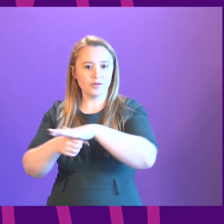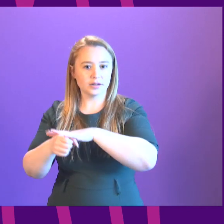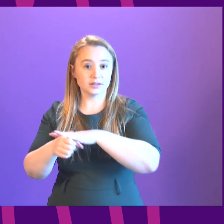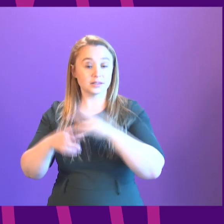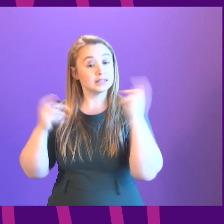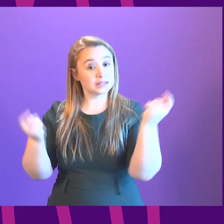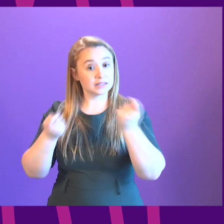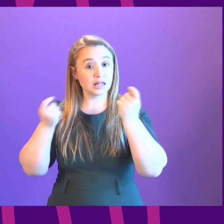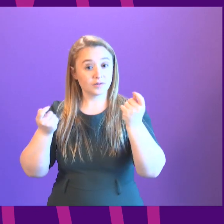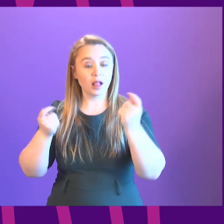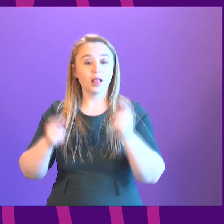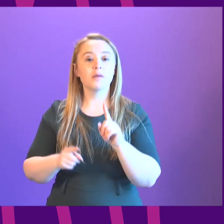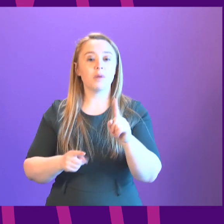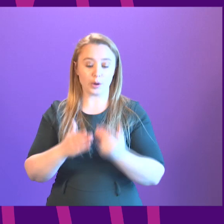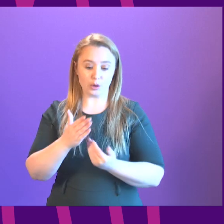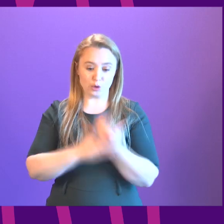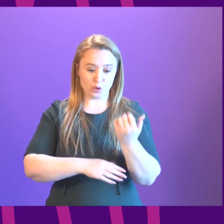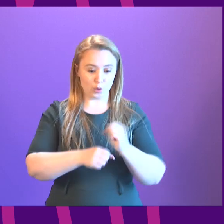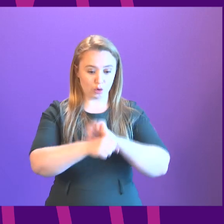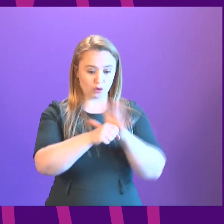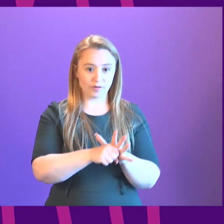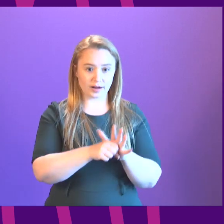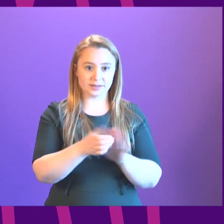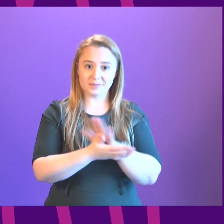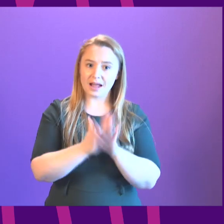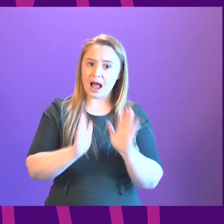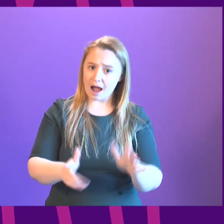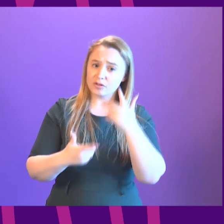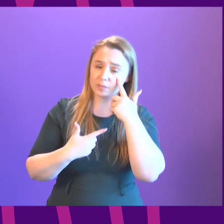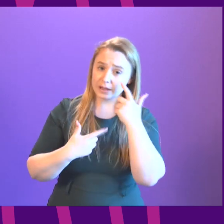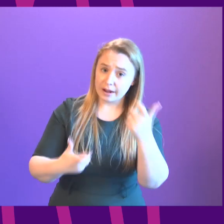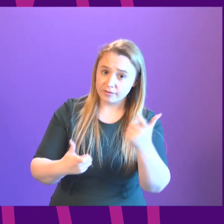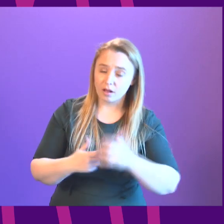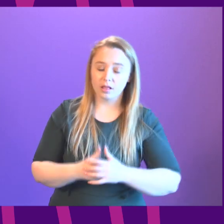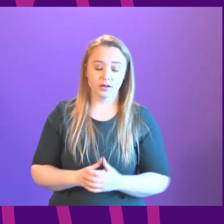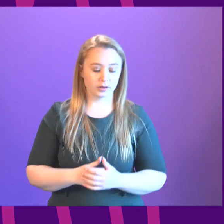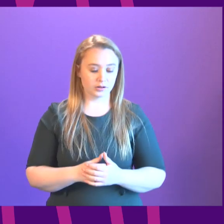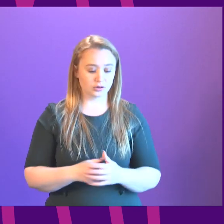development means that we have to be precautionary until we learn more about the virus—not